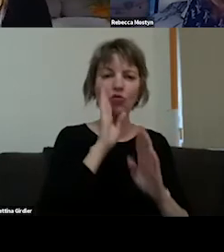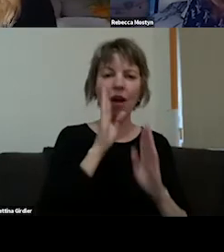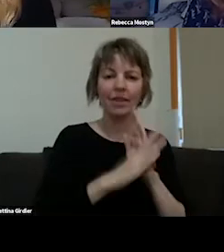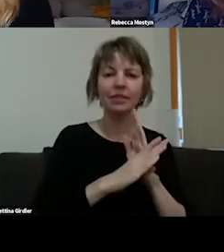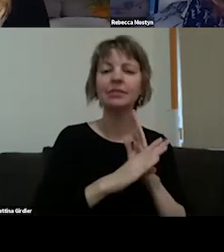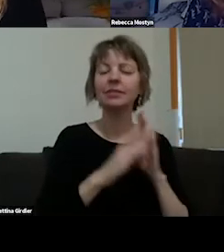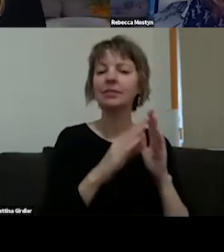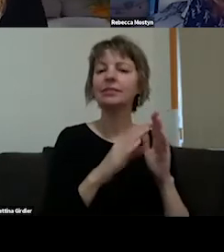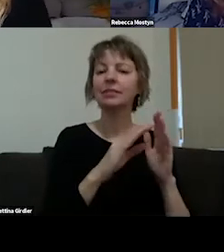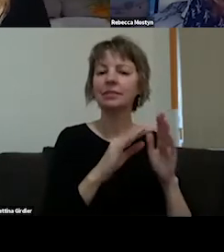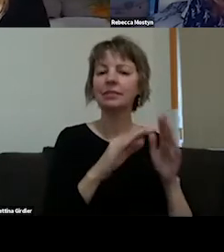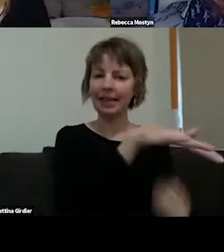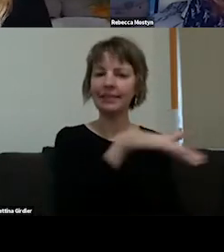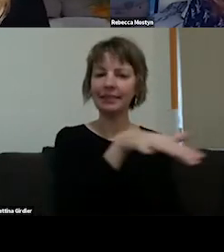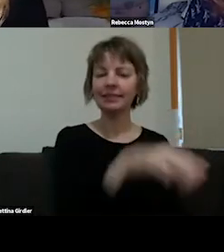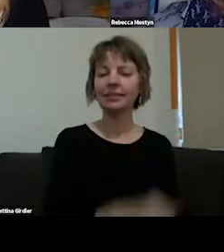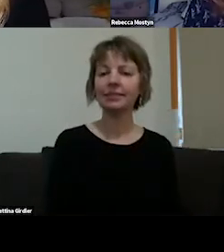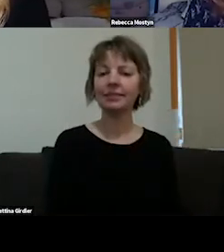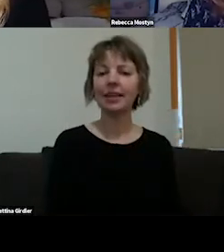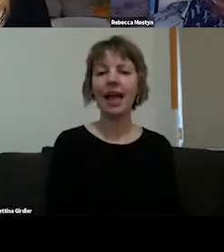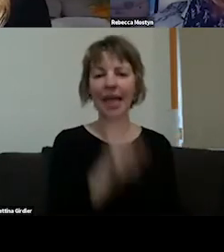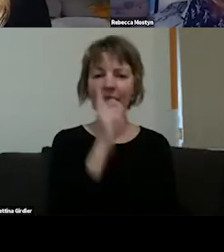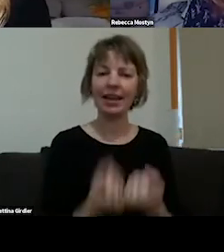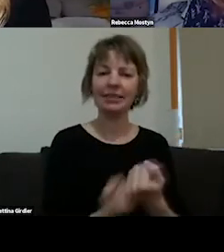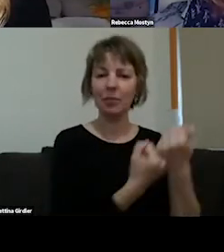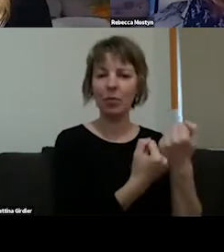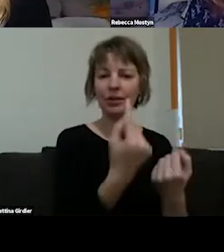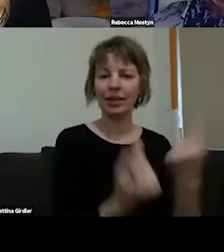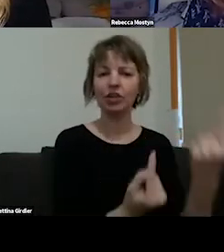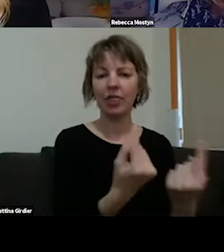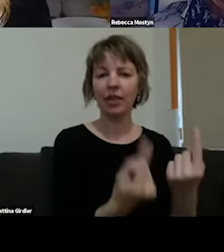and from and support each other. It feels like even just in the short space